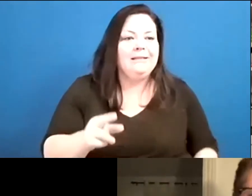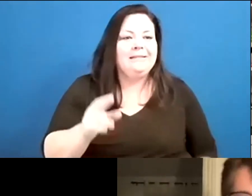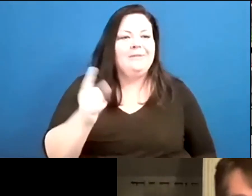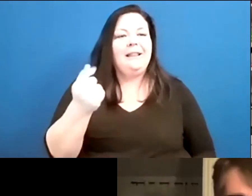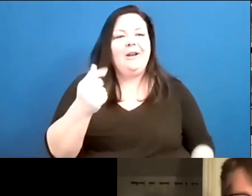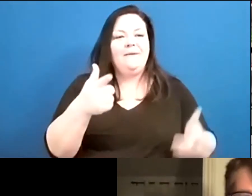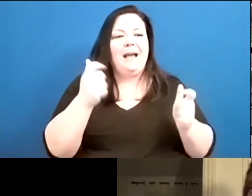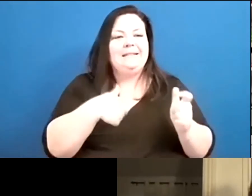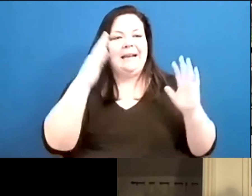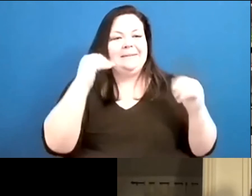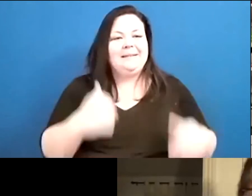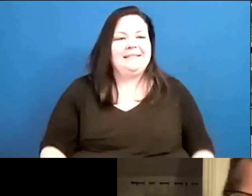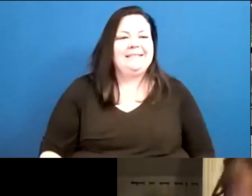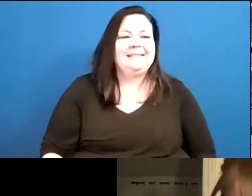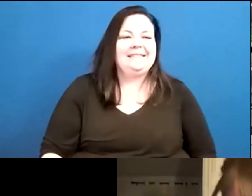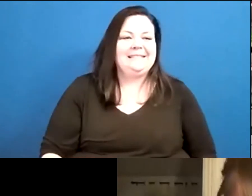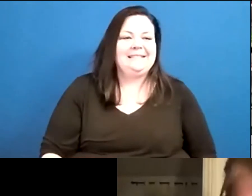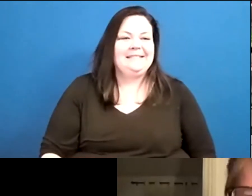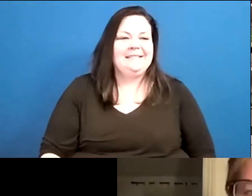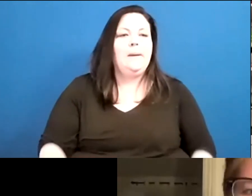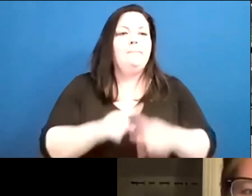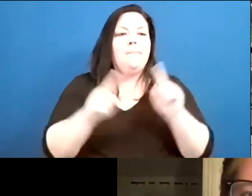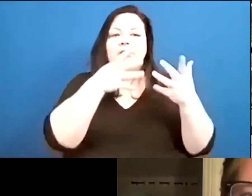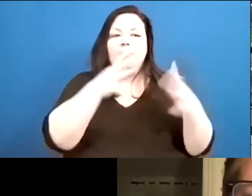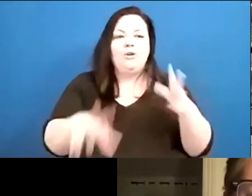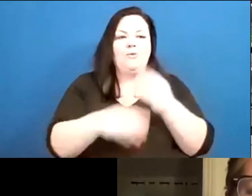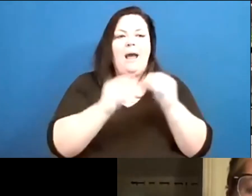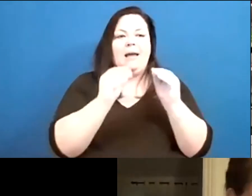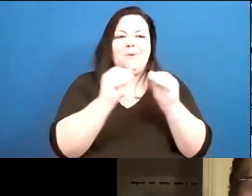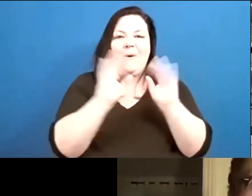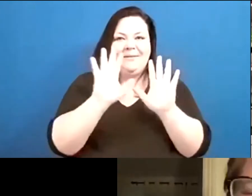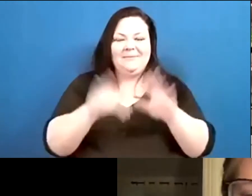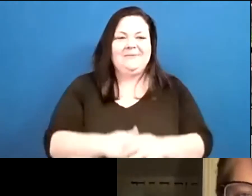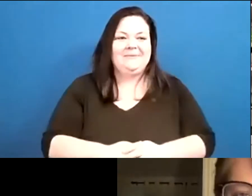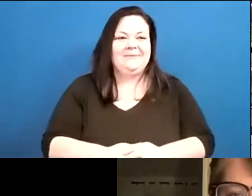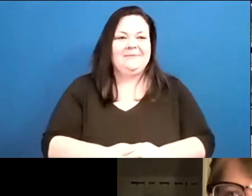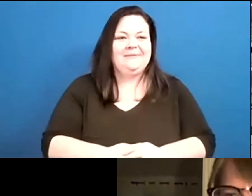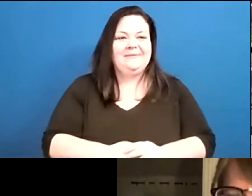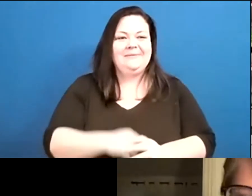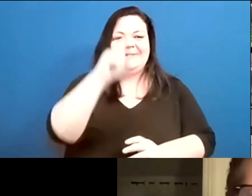expected but I don't want to add any more just in case because I think we've tested Megan enough tonight.